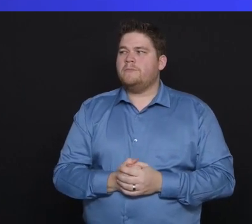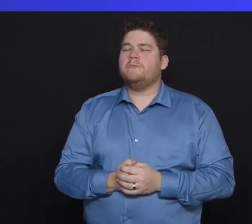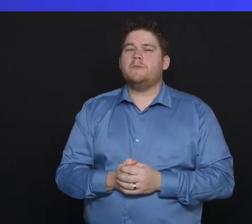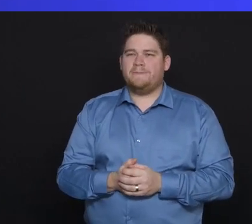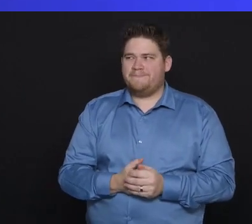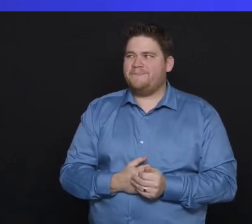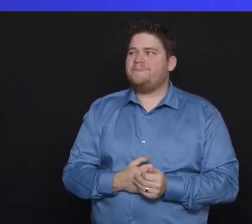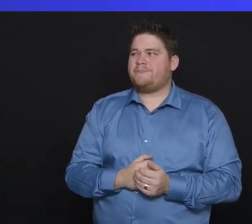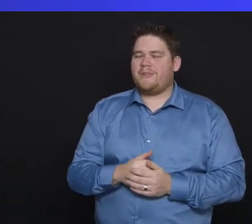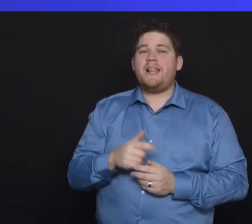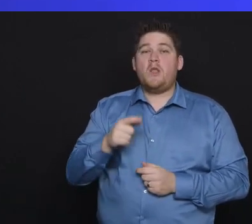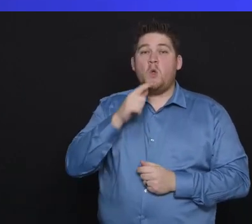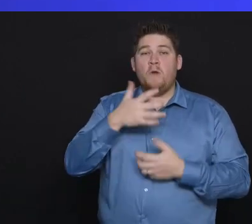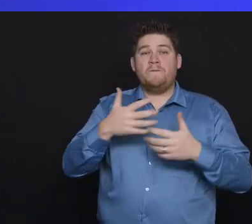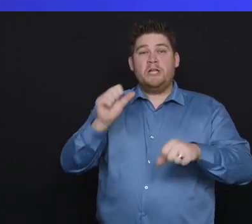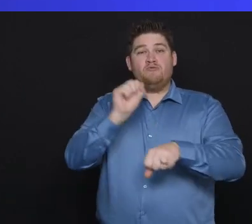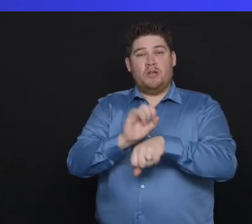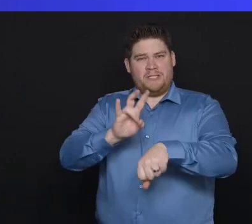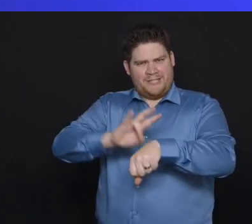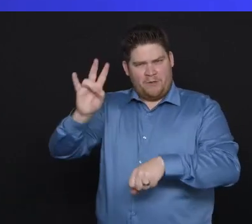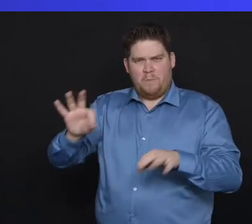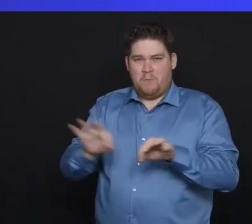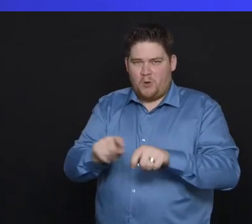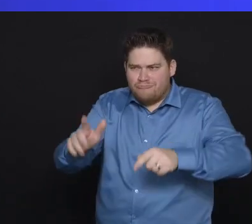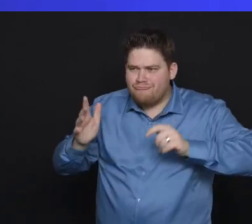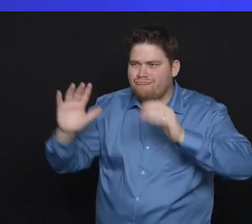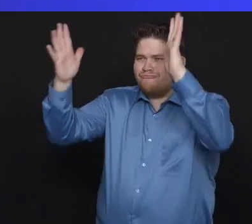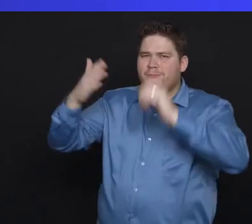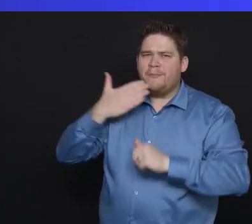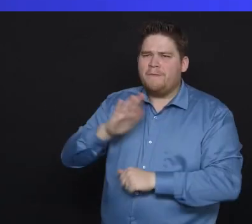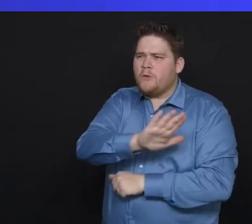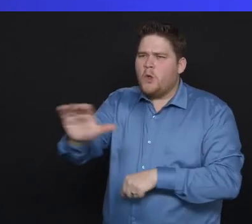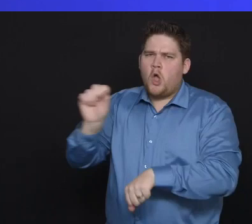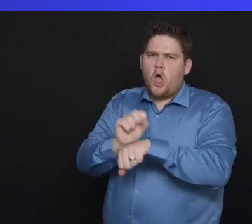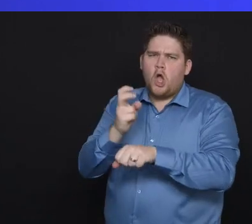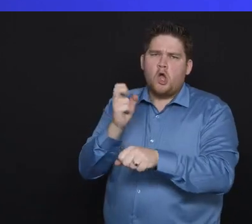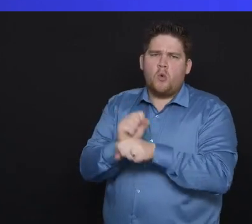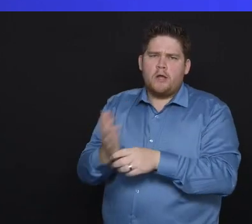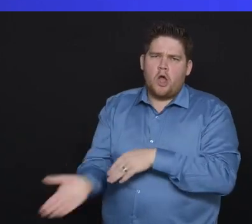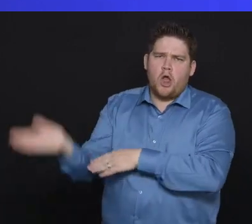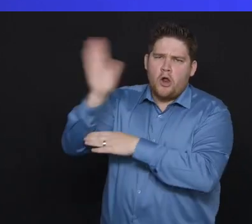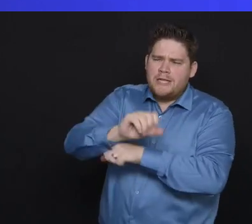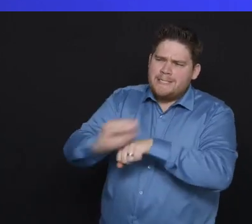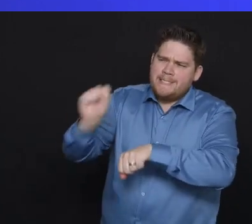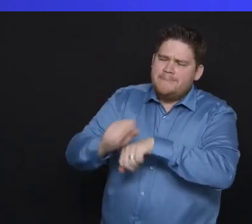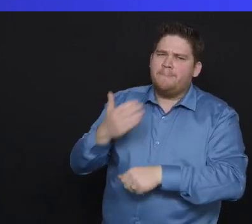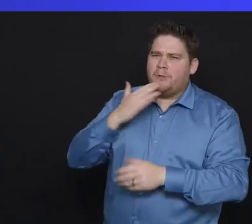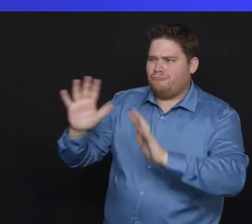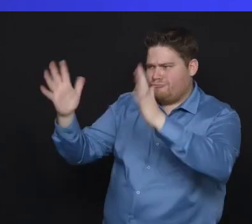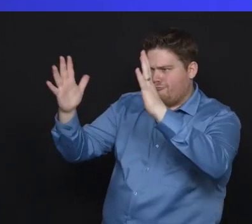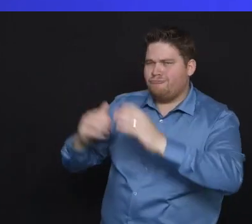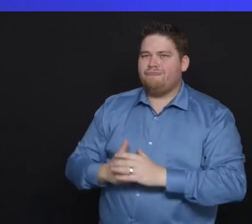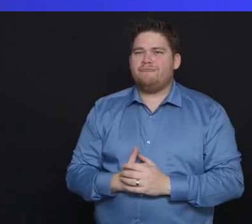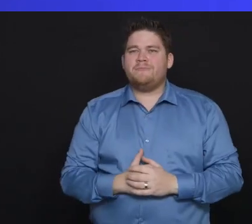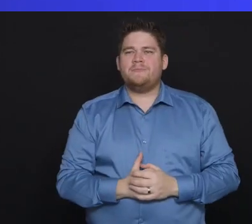That's what's at stake. If we look around the world, and we see other circumstances, this is how we make it better. It's the response